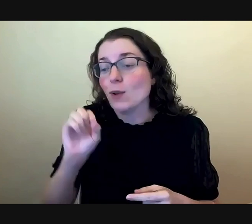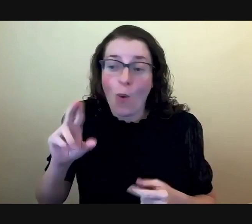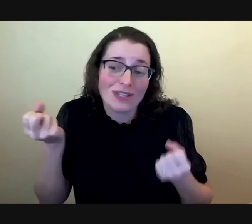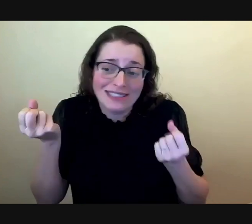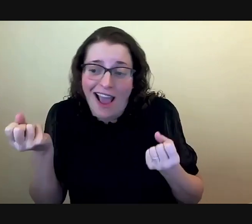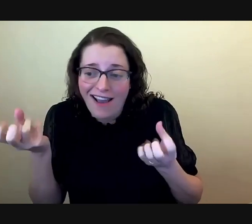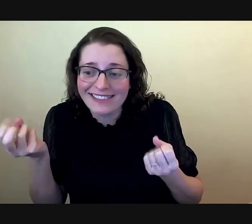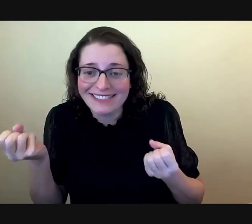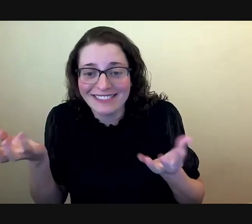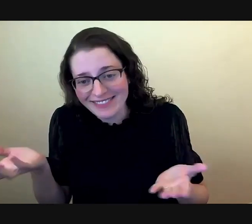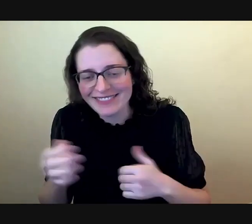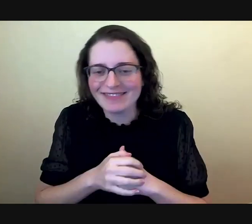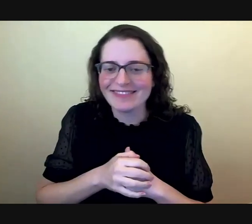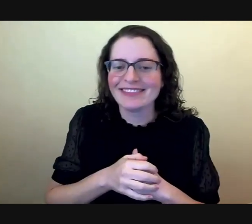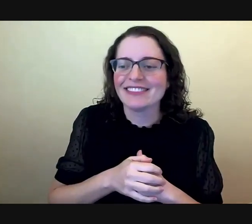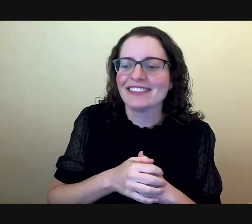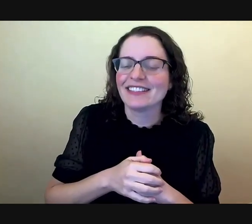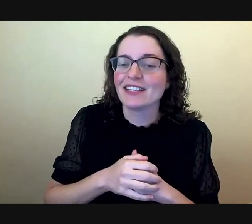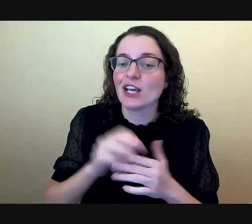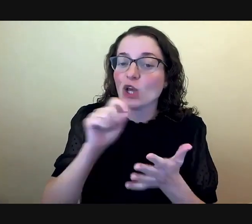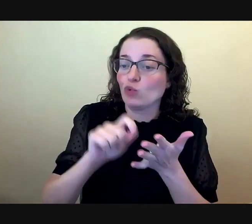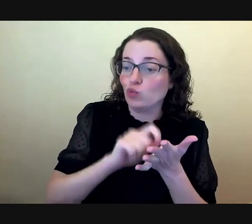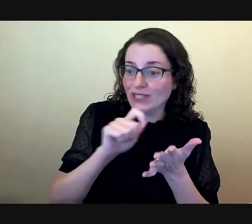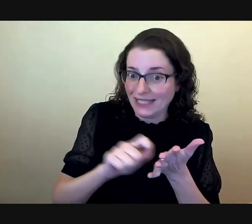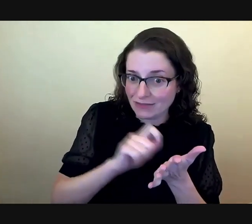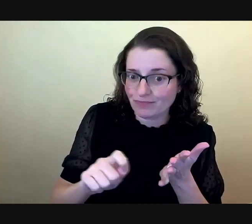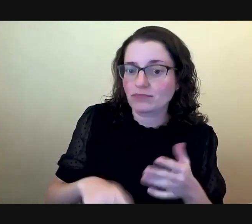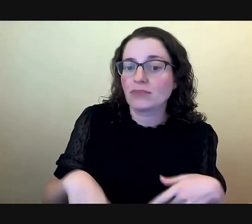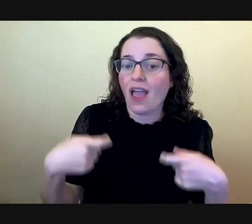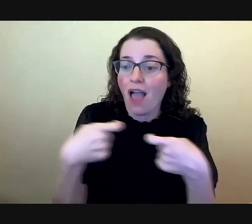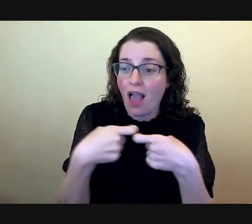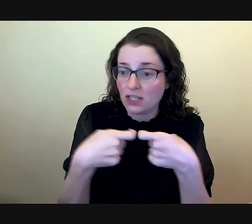And what constitutes protected health information? Anything that is spoken or signed,